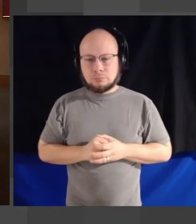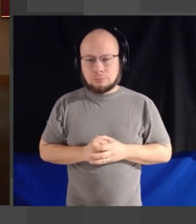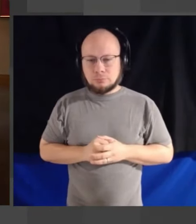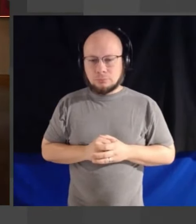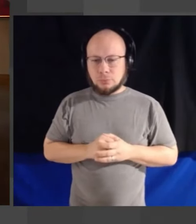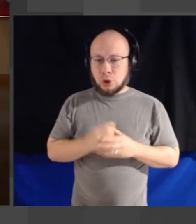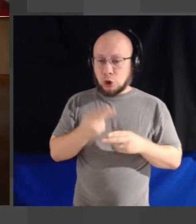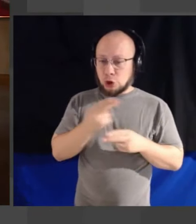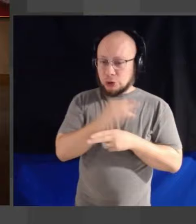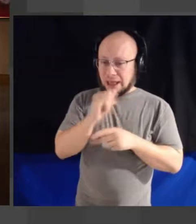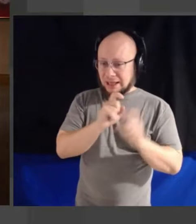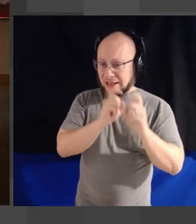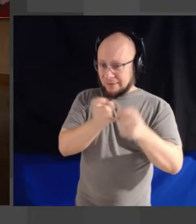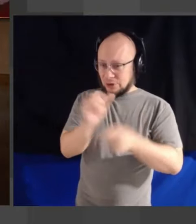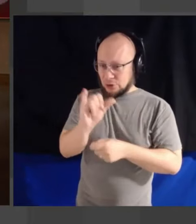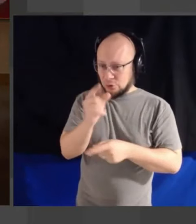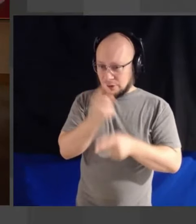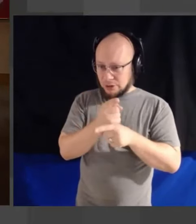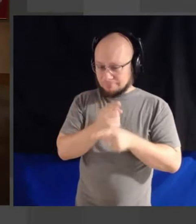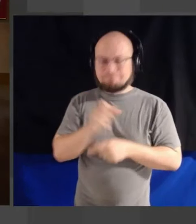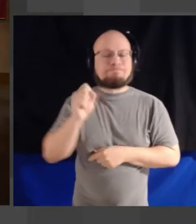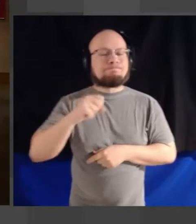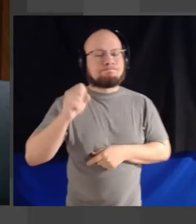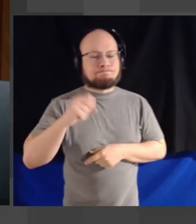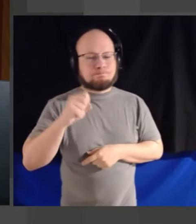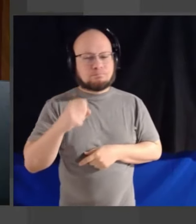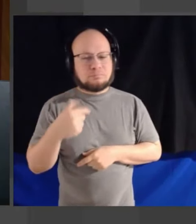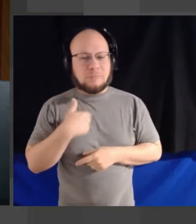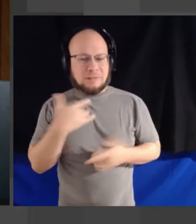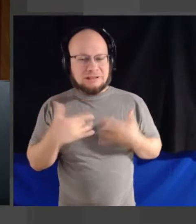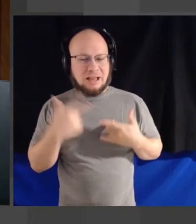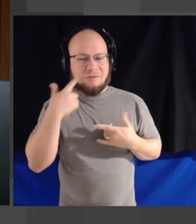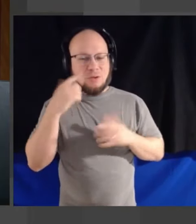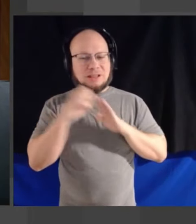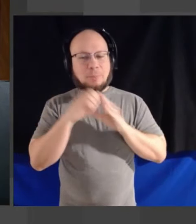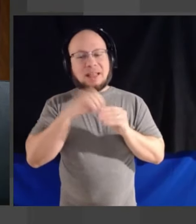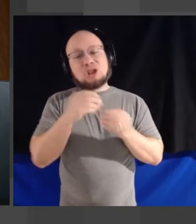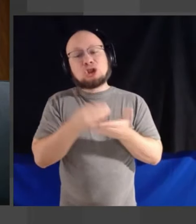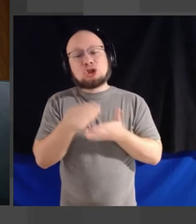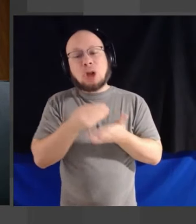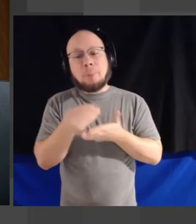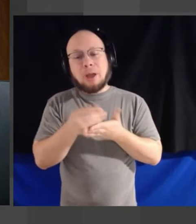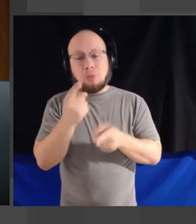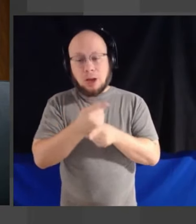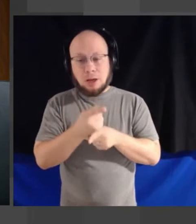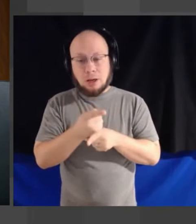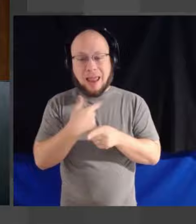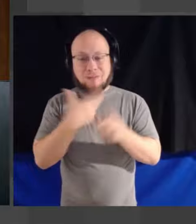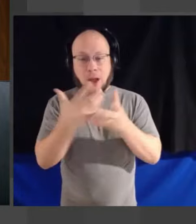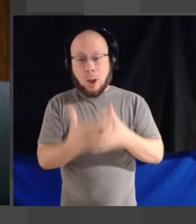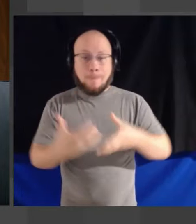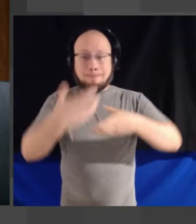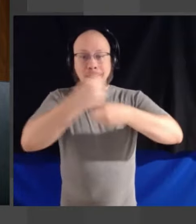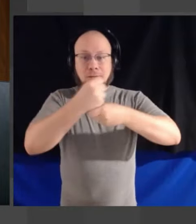AND YOU CAN USE THEM LIKE PRESENTS TOO. I'M SO EXCITED ABOUT SEEING WHAT PLAYERS DO WITH THEM LIKE